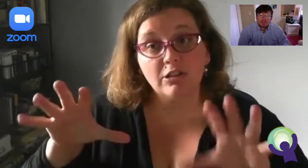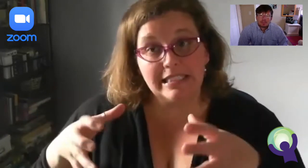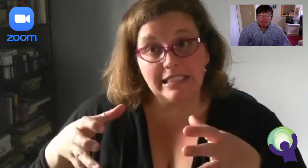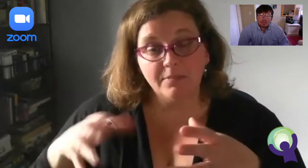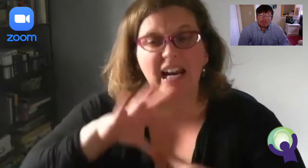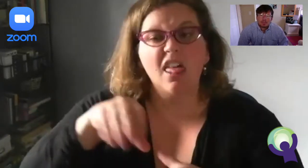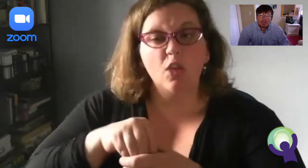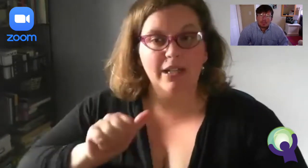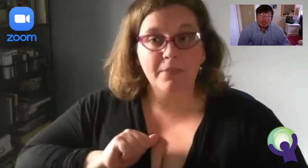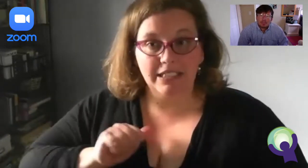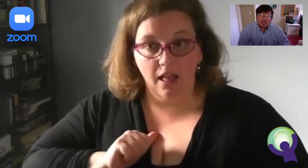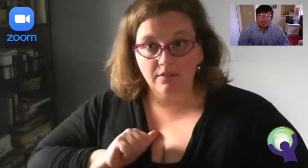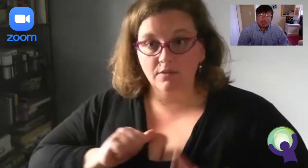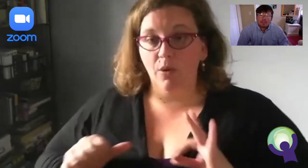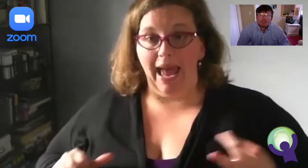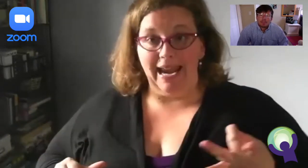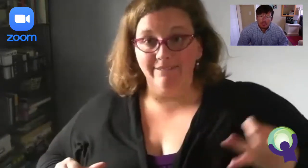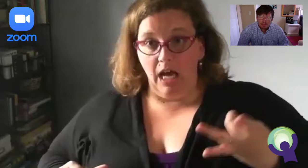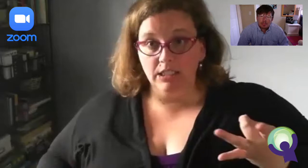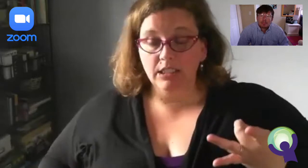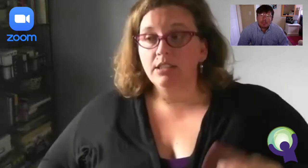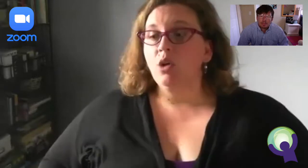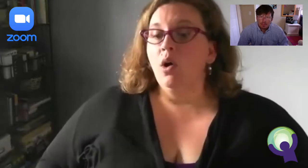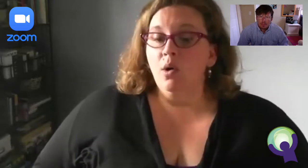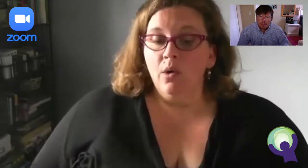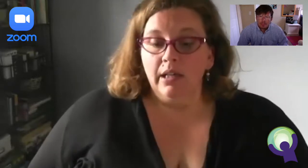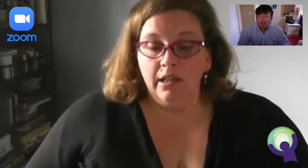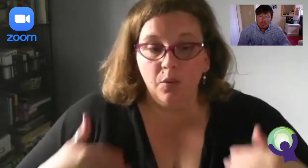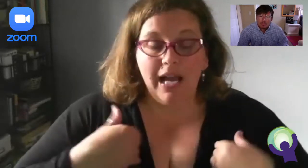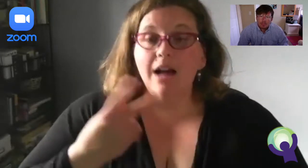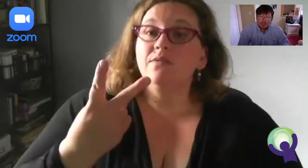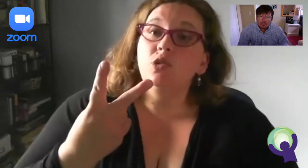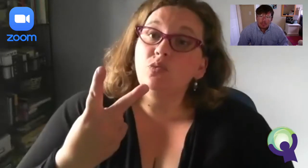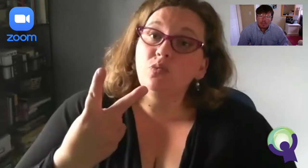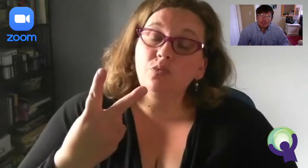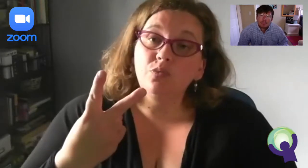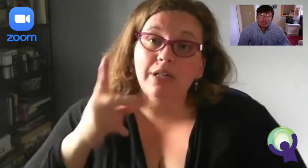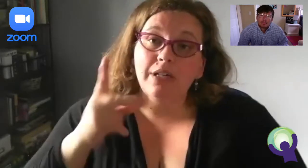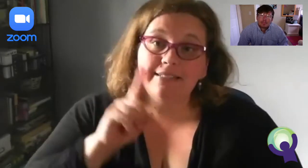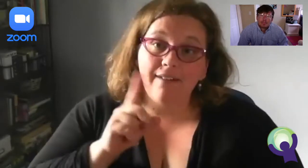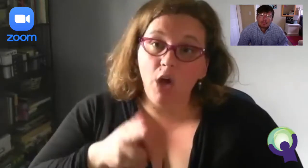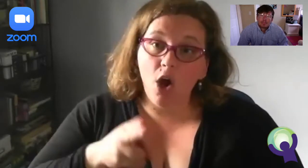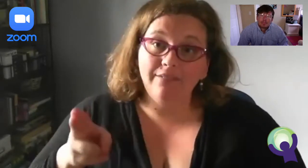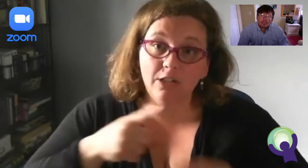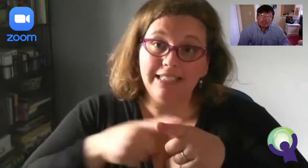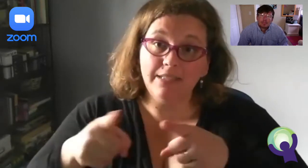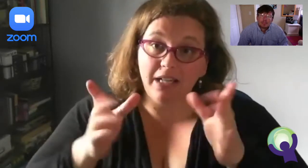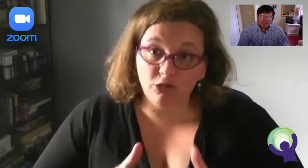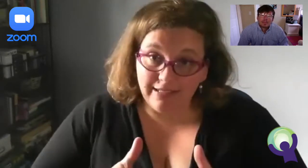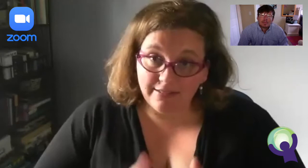who are on the odhh team including myself so there's eight of us total we have two deaf and hard of hearing